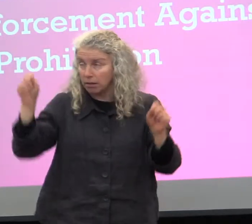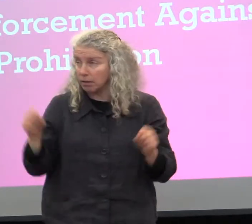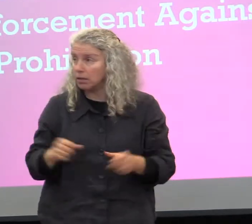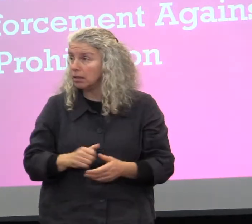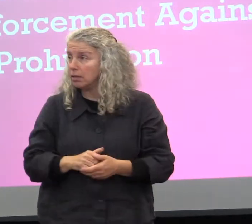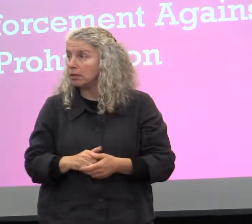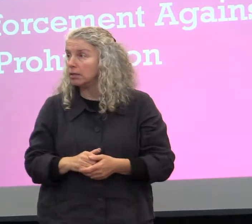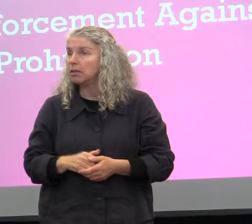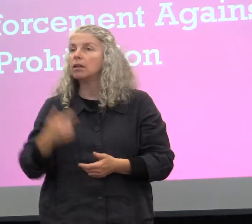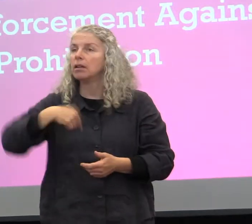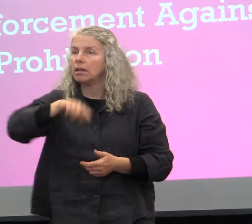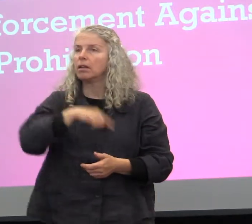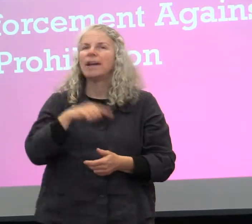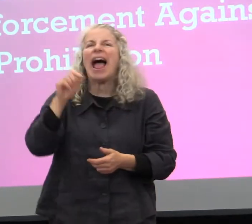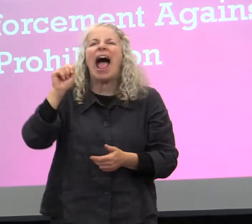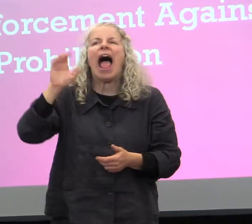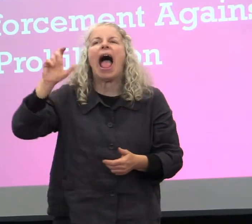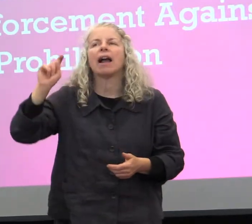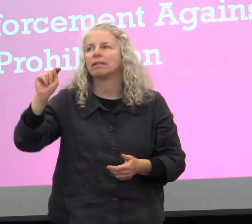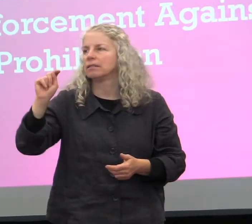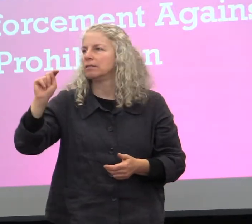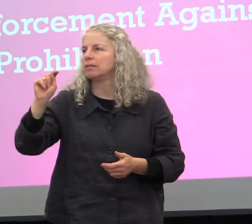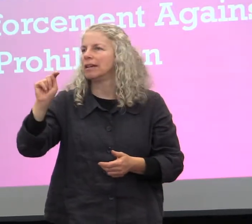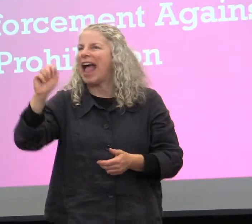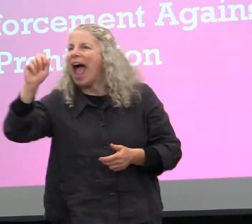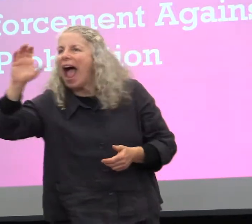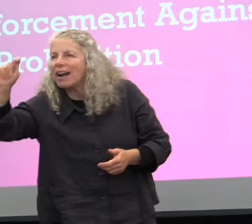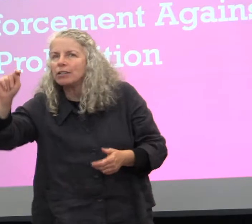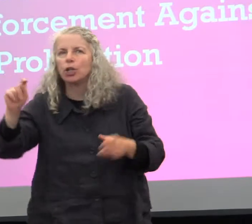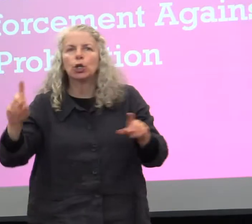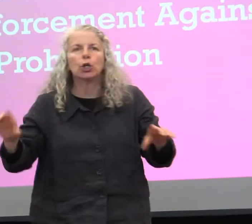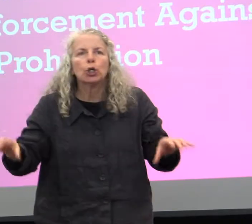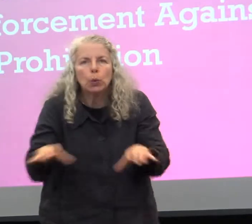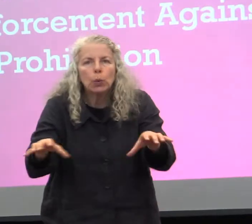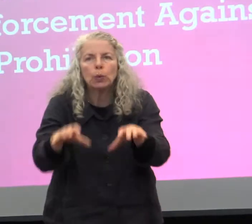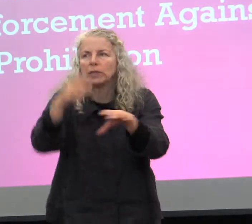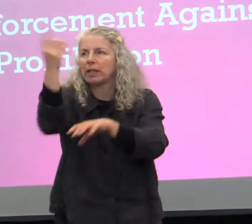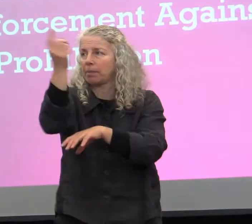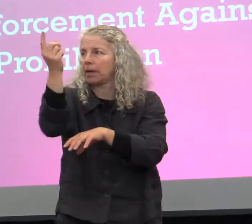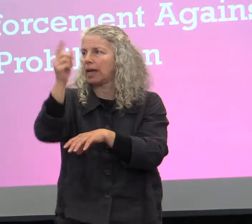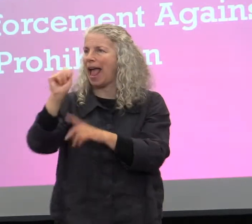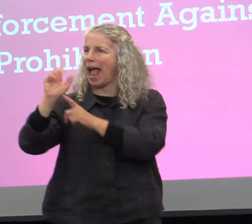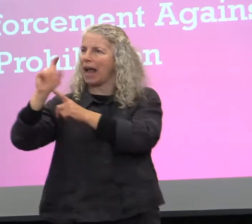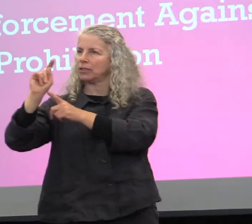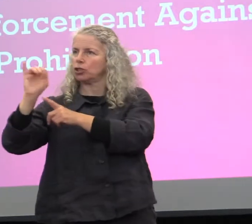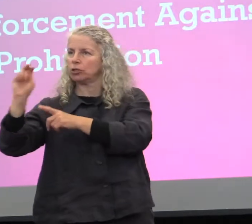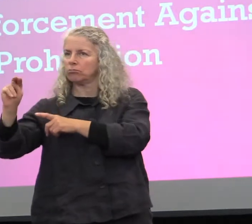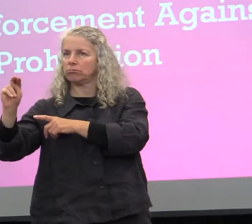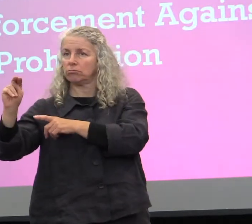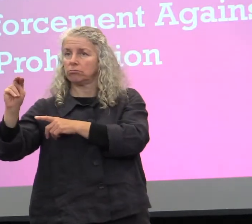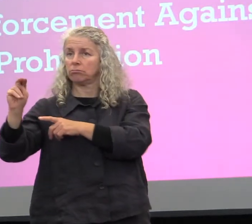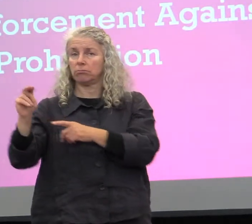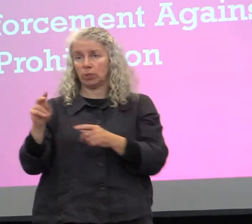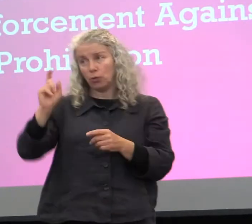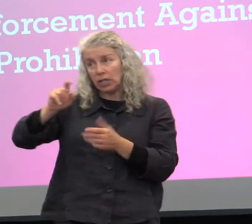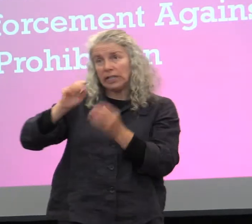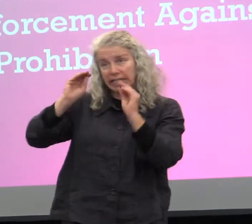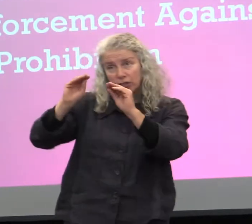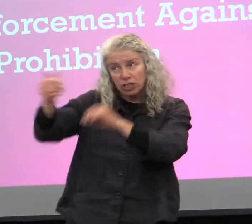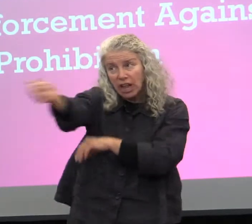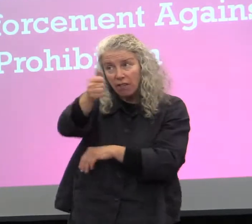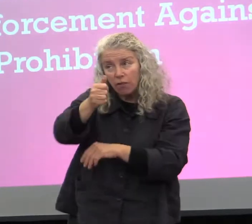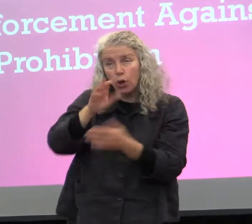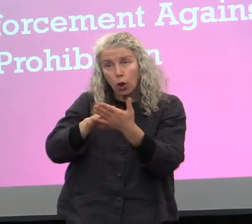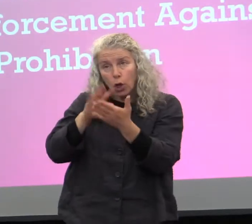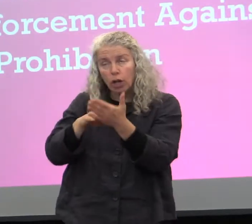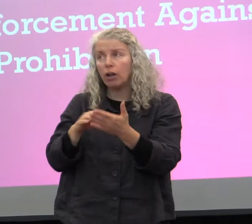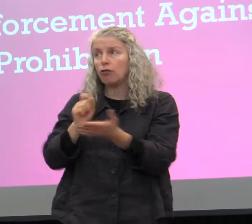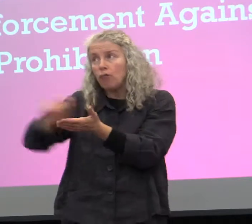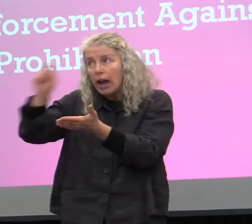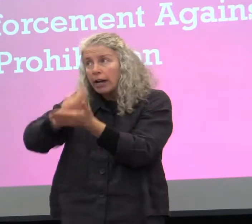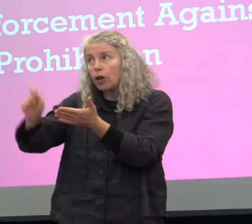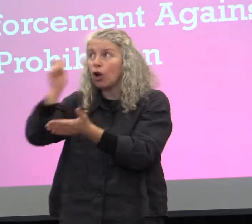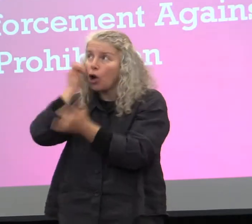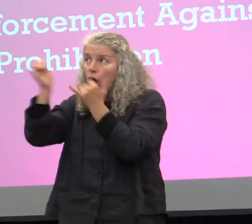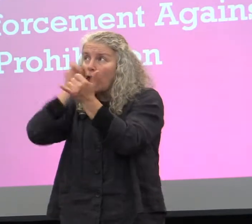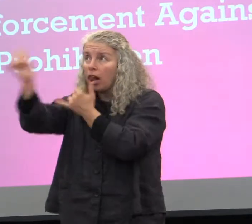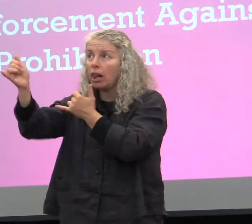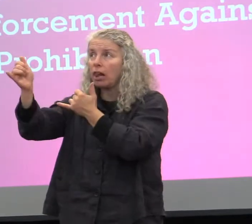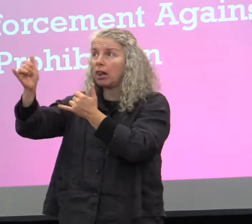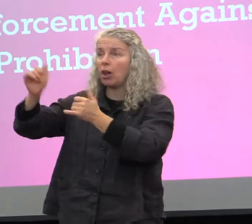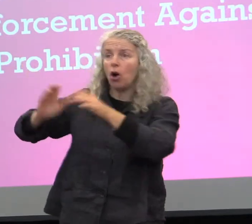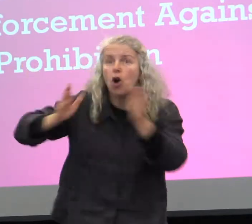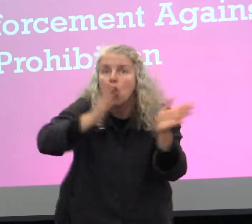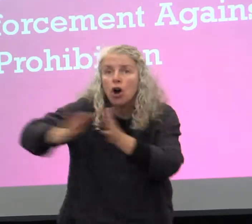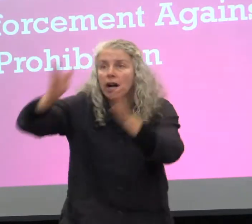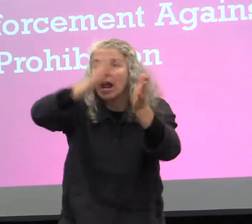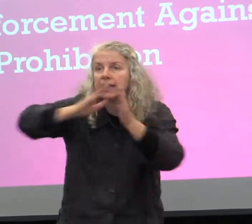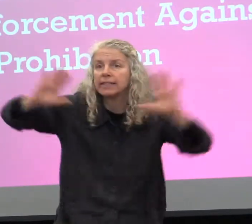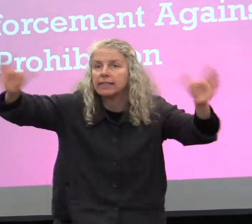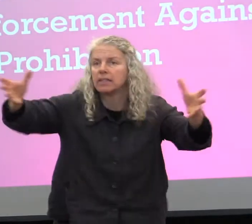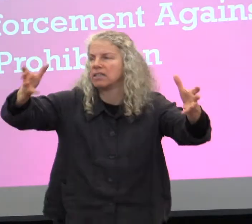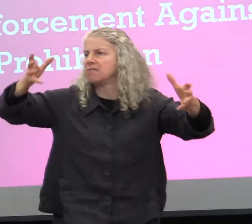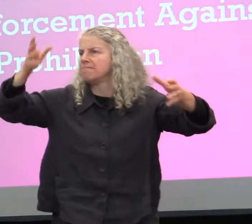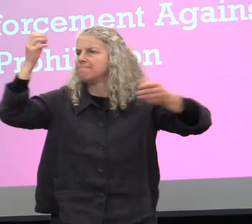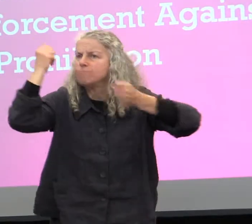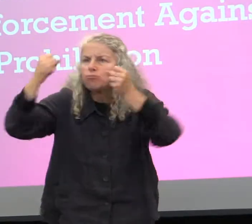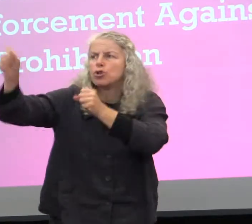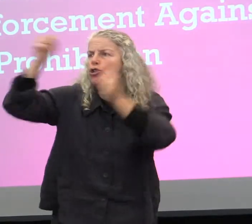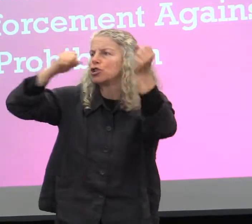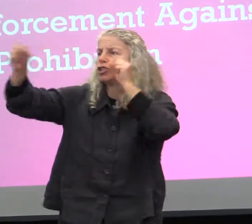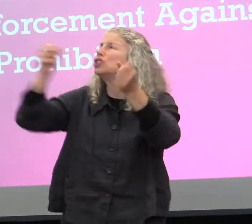It is about acting, the word act it is an action. Educate yourselves, write, call, organize, push back, scream if you must you guys are used to that.